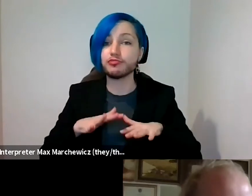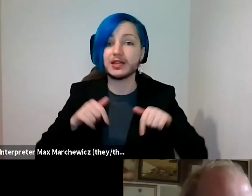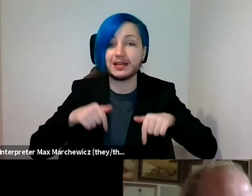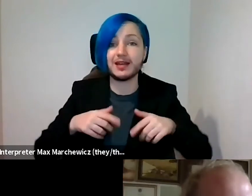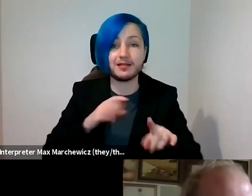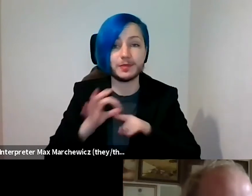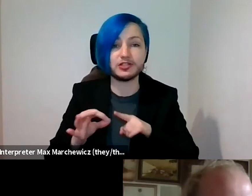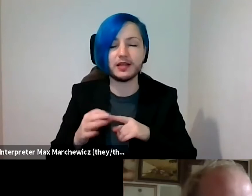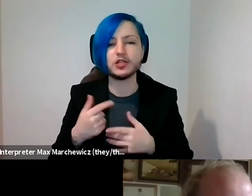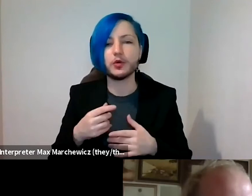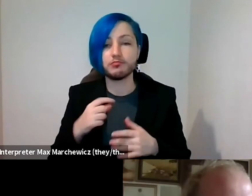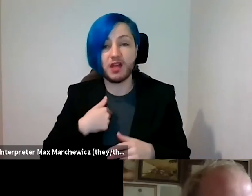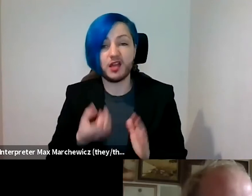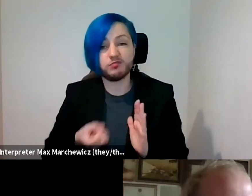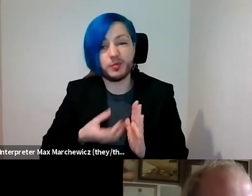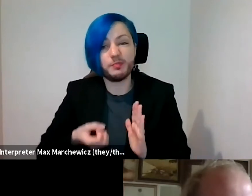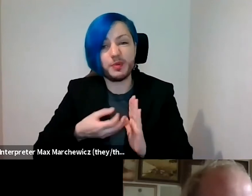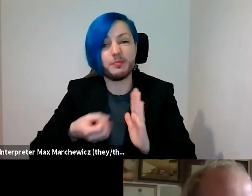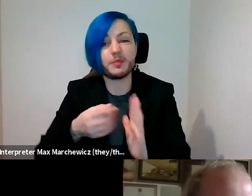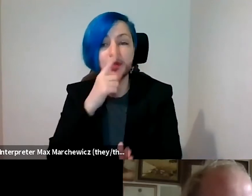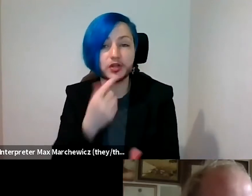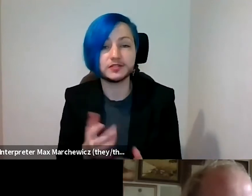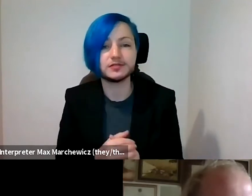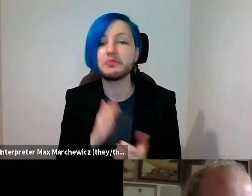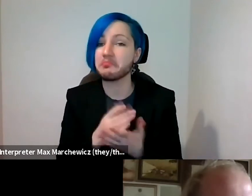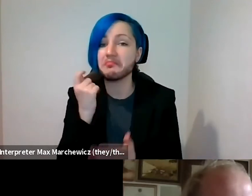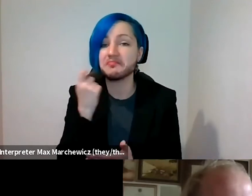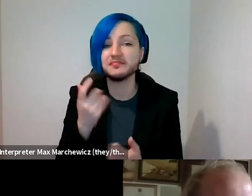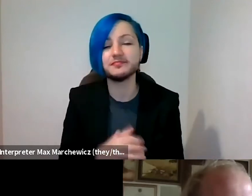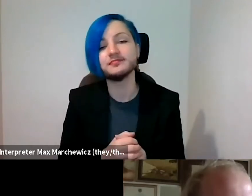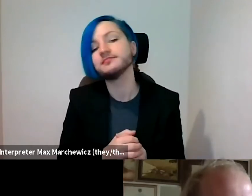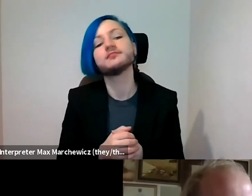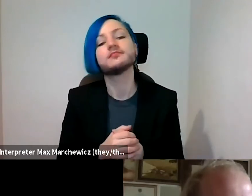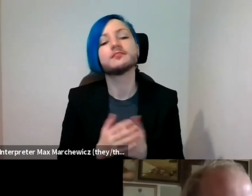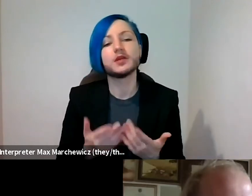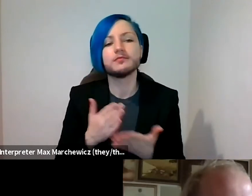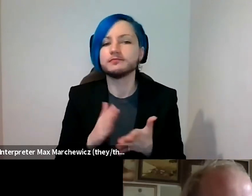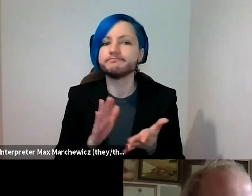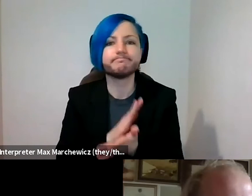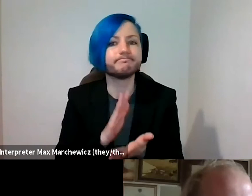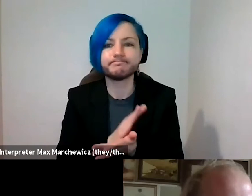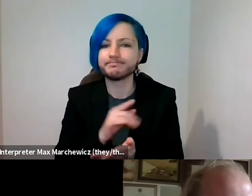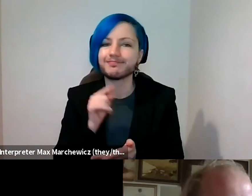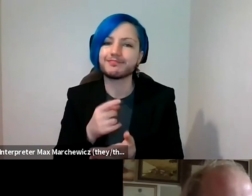little bits here and there, and it worked out quite well. So I'm really happy with the, you know, this massive opportunity that the V&A offered,